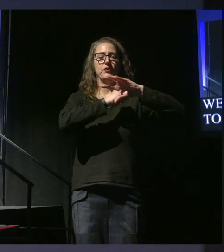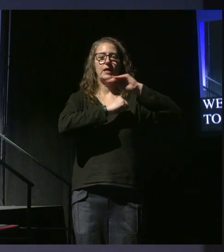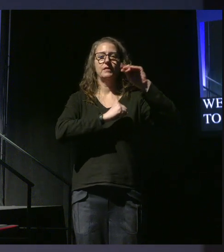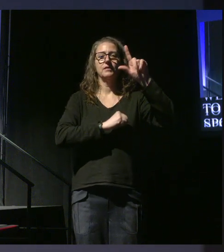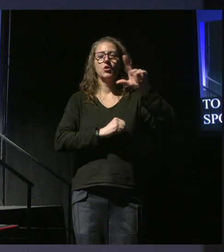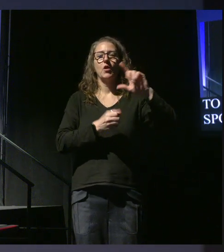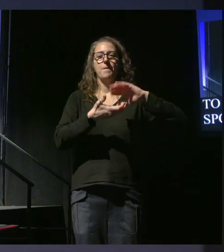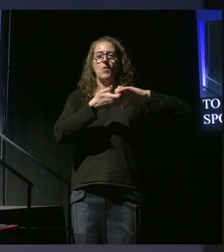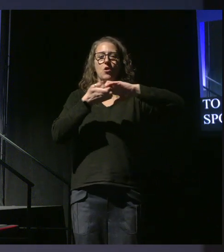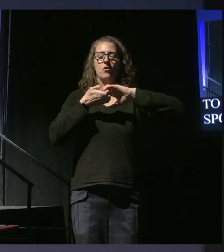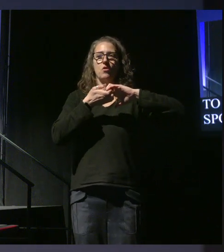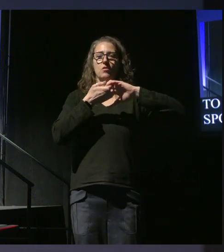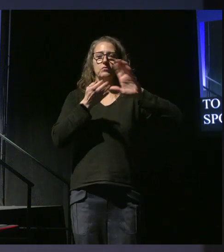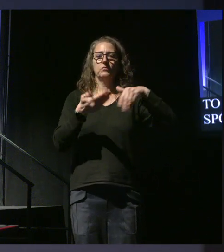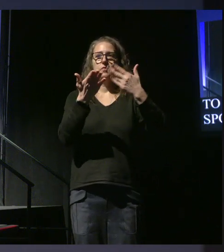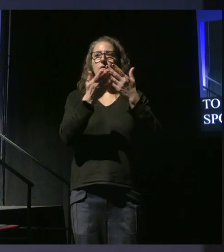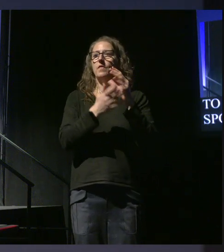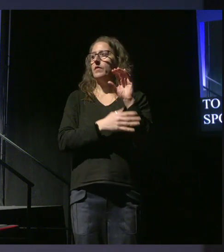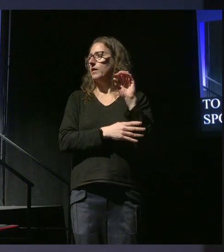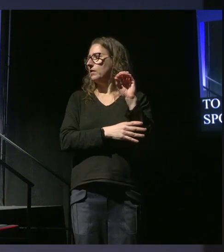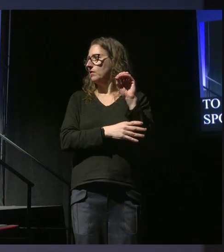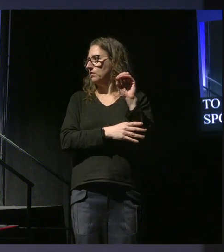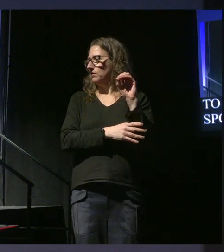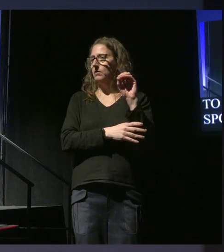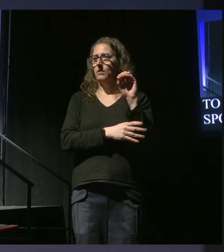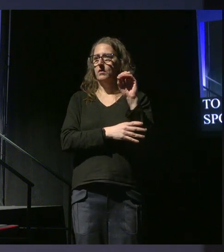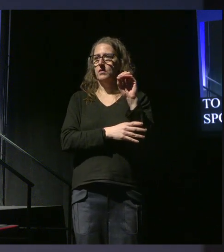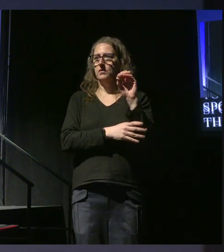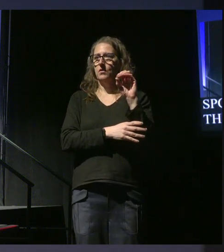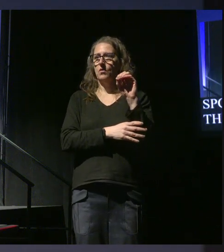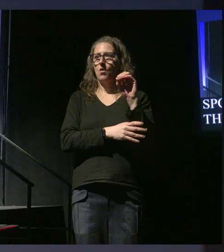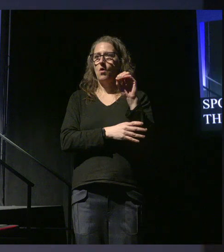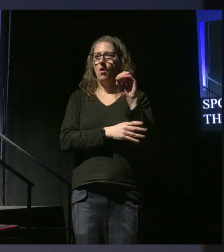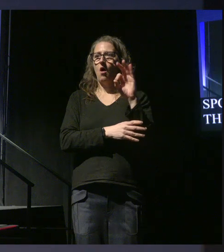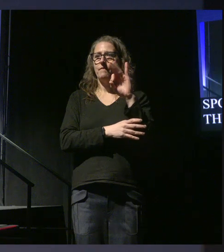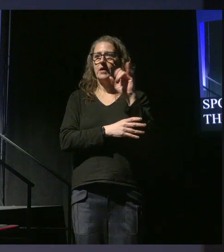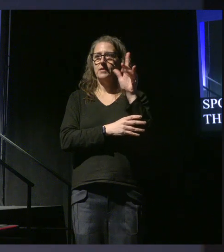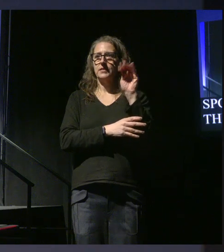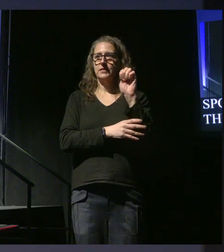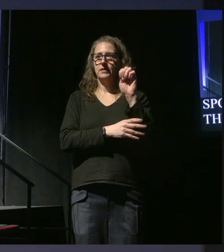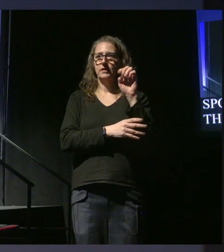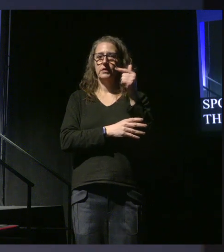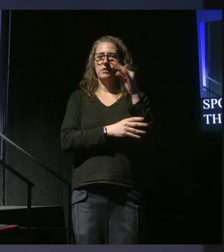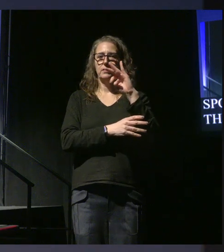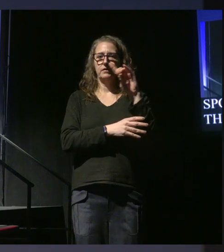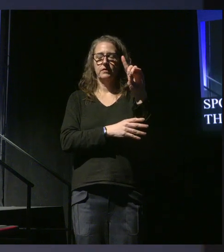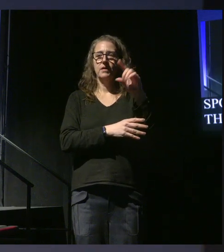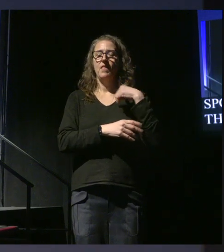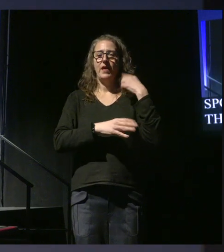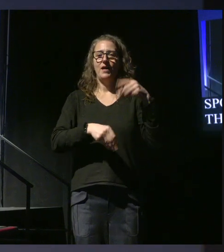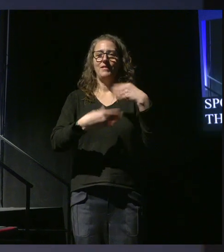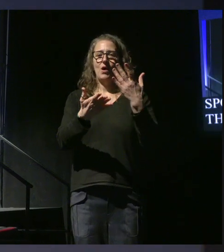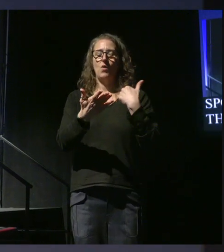hosting this event. The Office Guild I literary partners and sponsors, allow AWP to present these extraordinary literary events